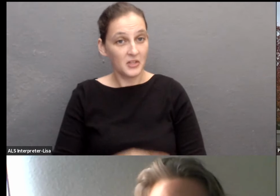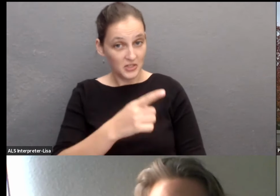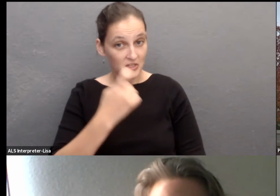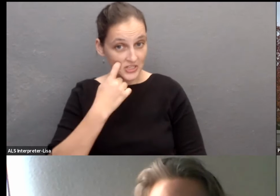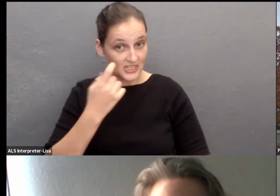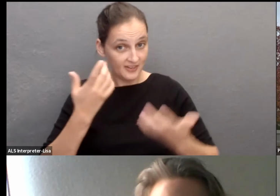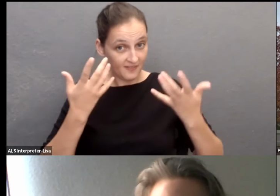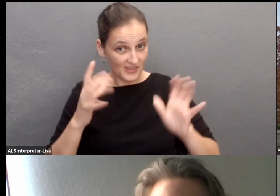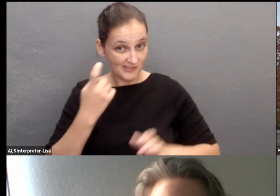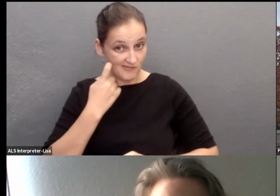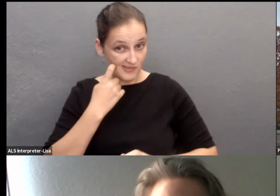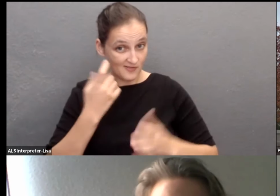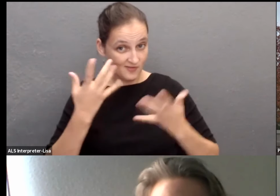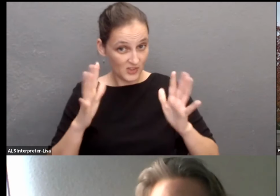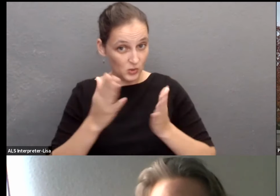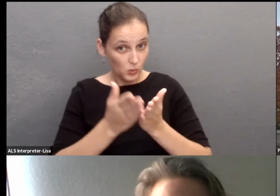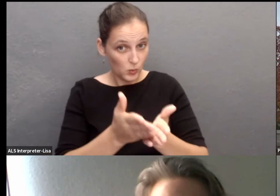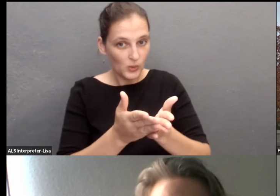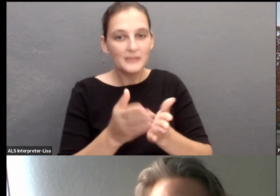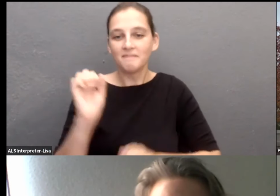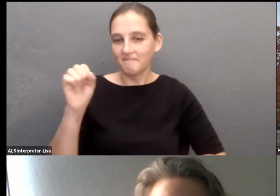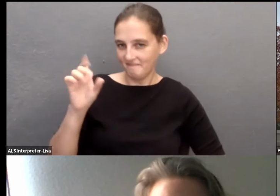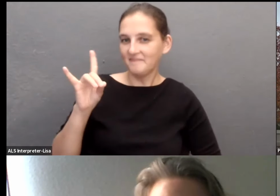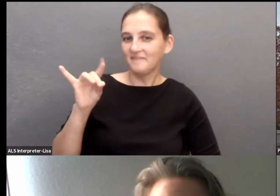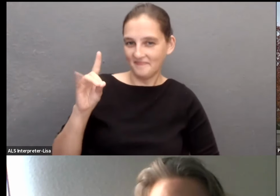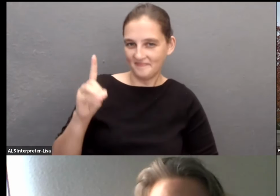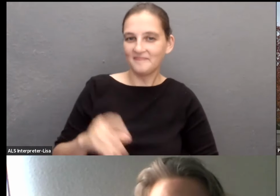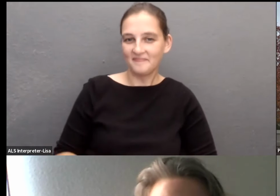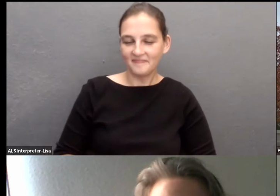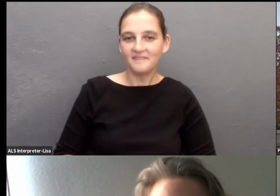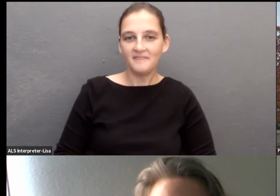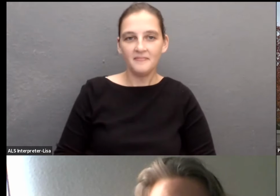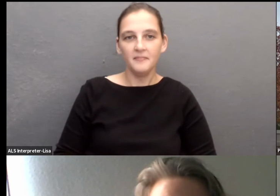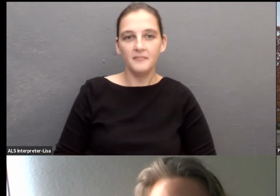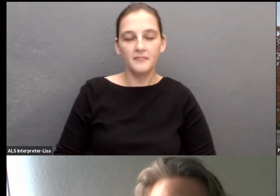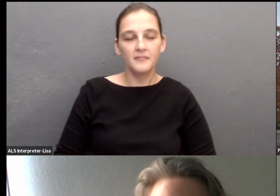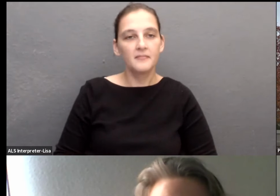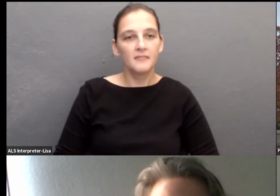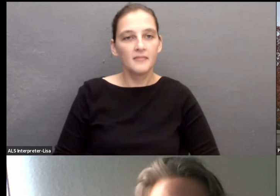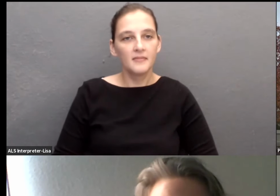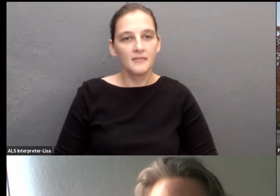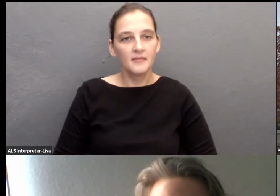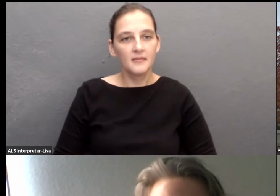Jared Price: I did. Peggy Holtz: And I also I know you talked